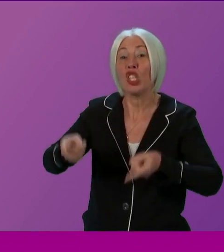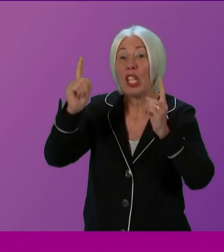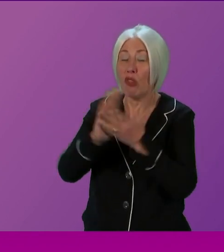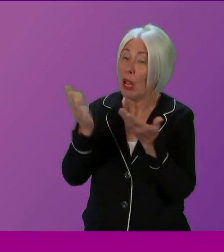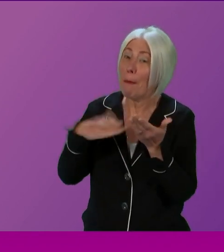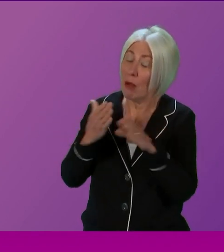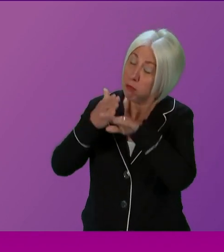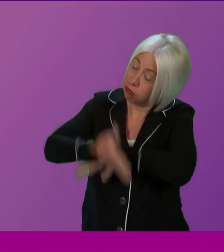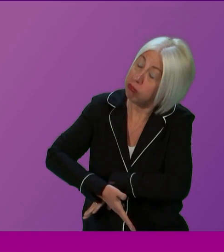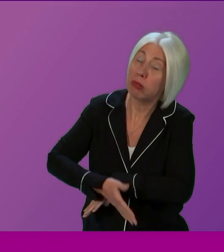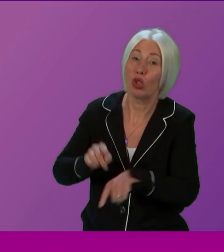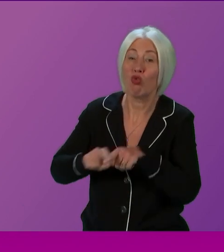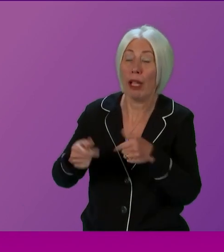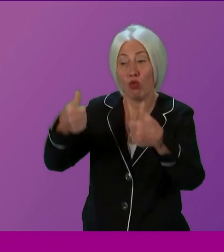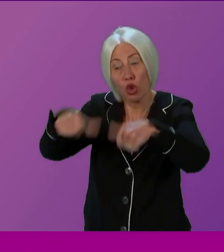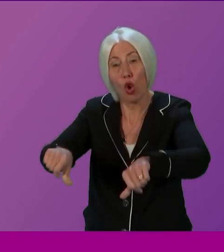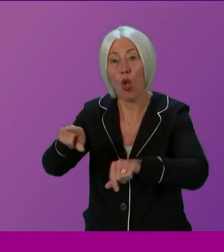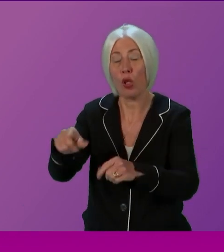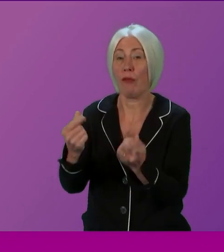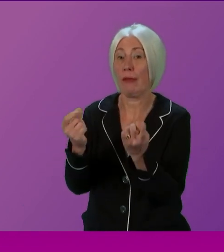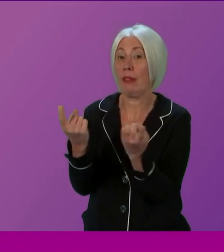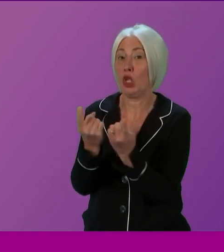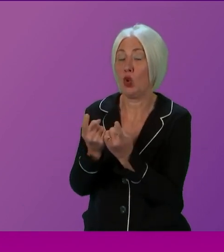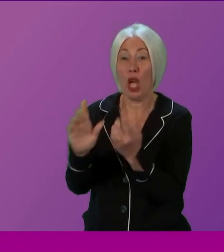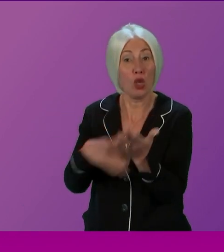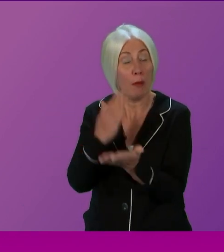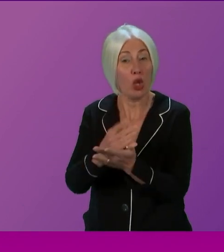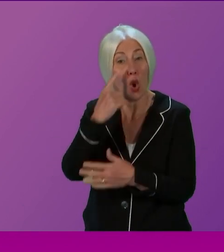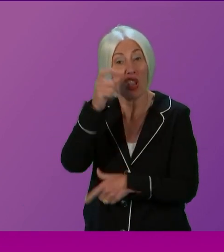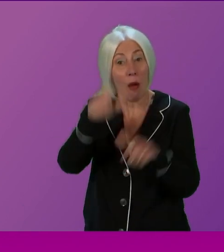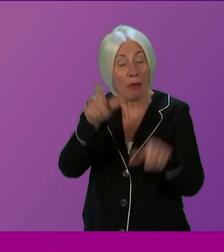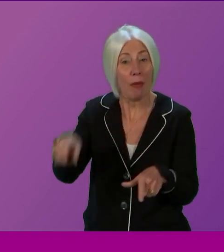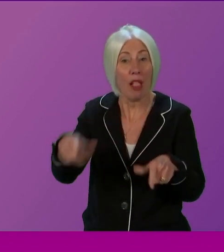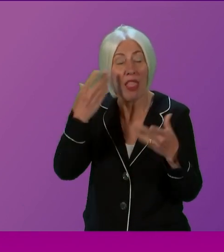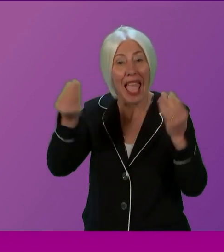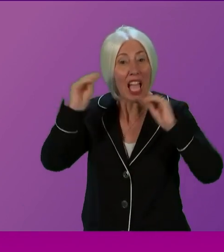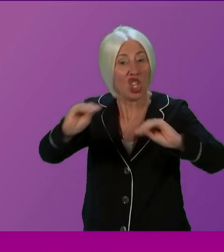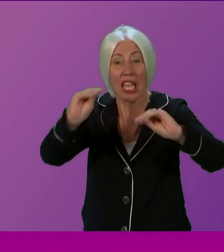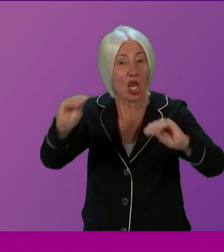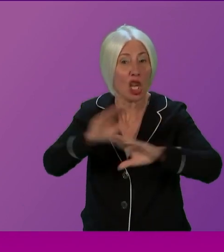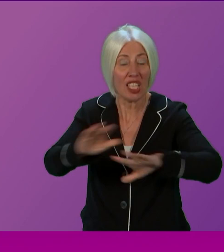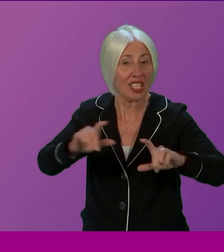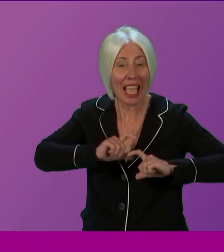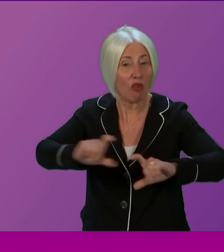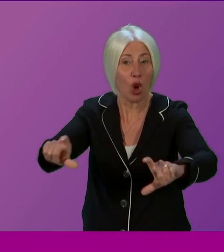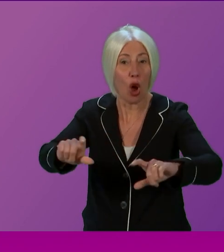to do, and in the interests of ensuring that young people’s education is not further disrupted and in